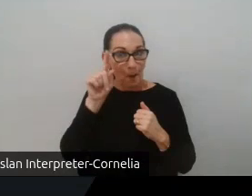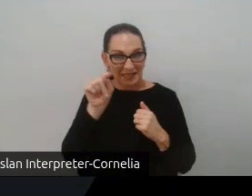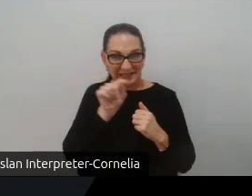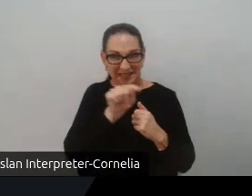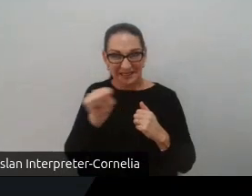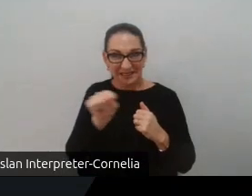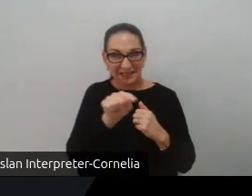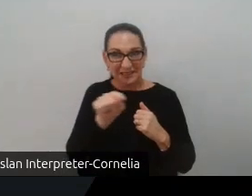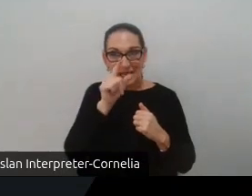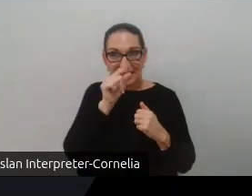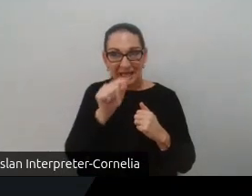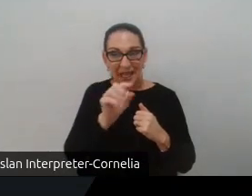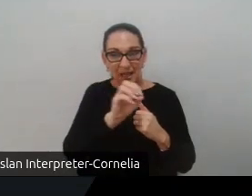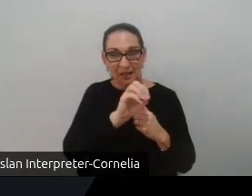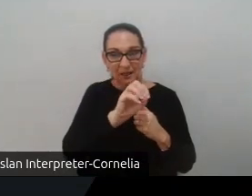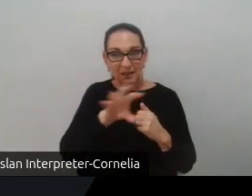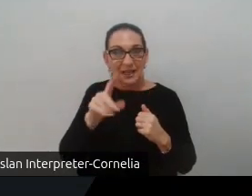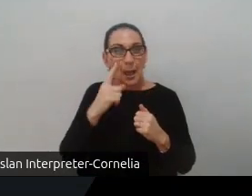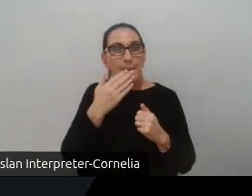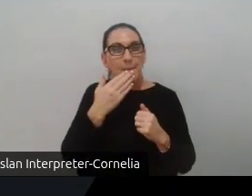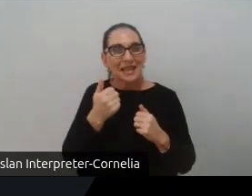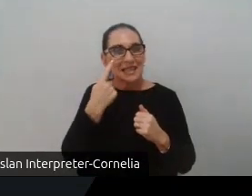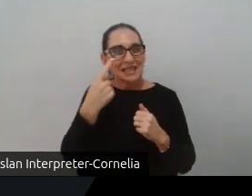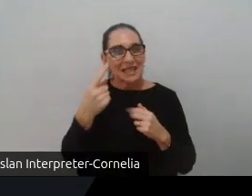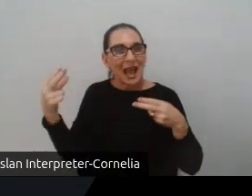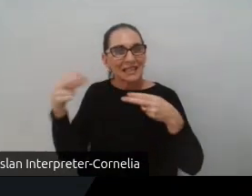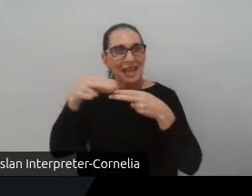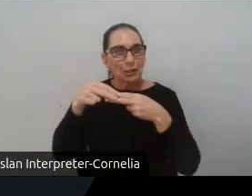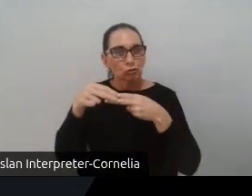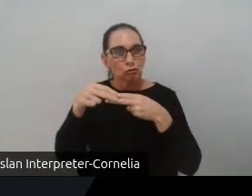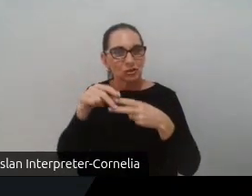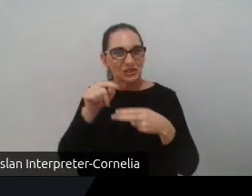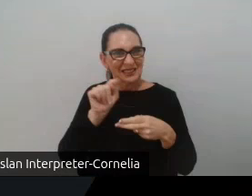see attached as highlighted and this is very important because like I said previously the